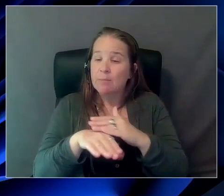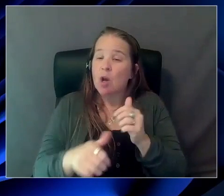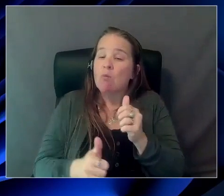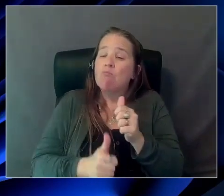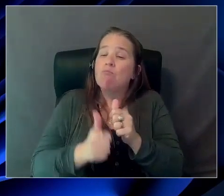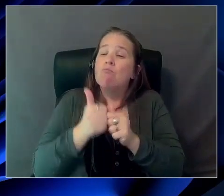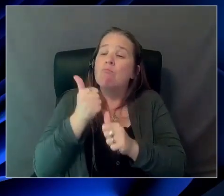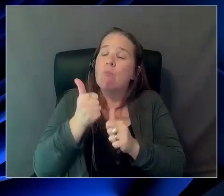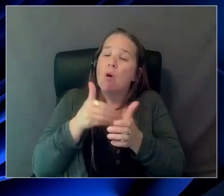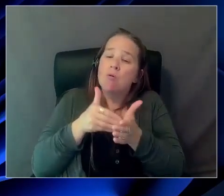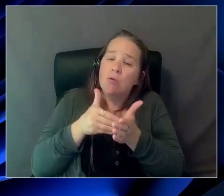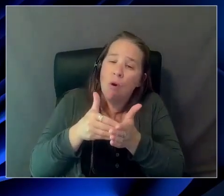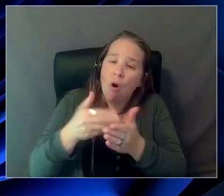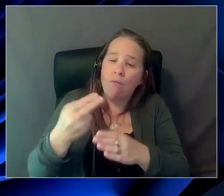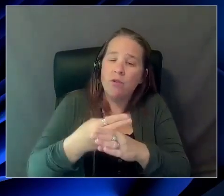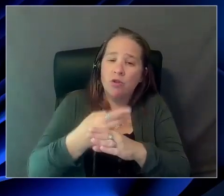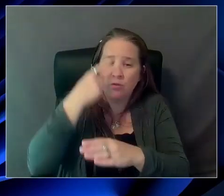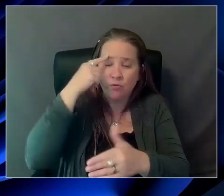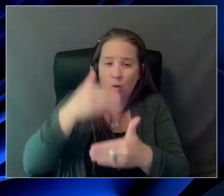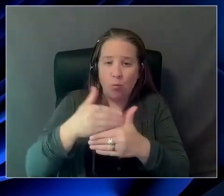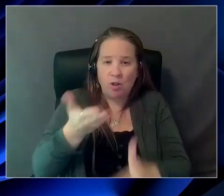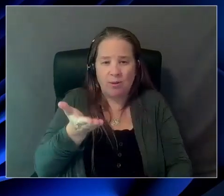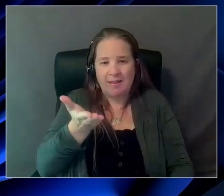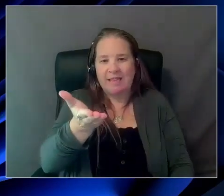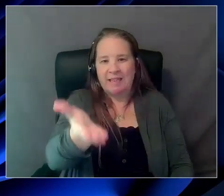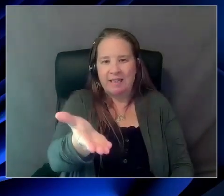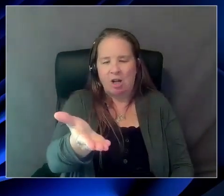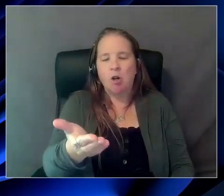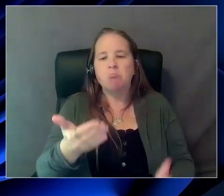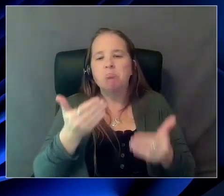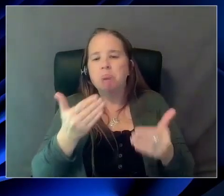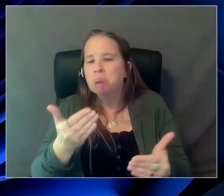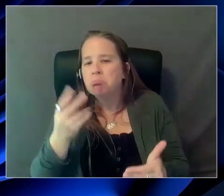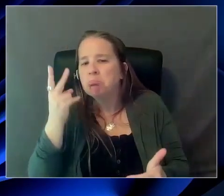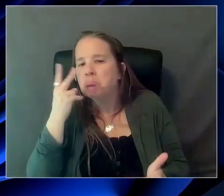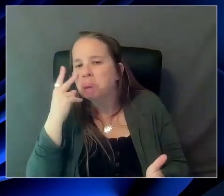most frequently used in windows is here. Let's go see.